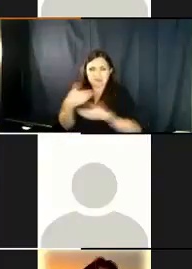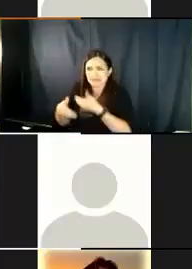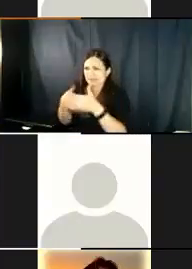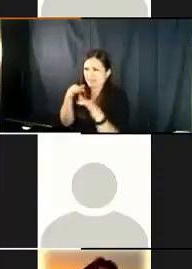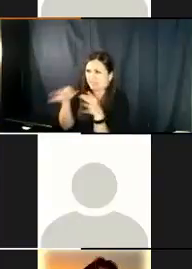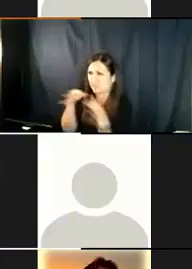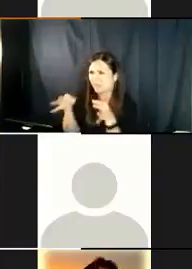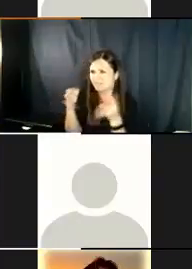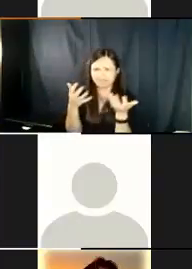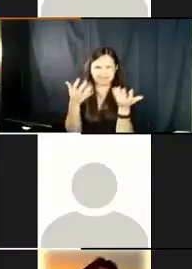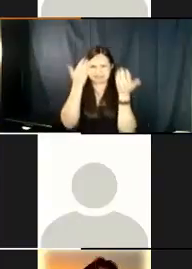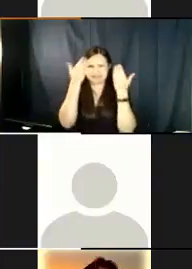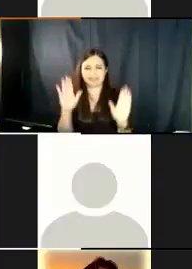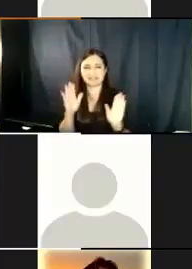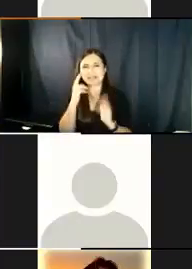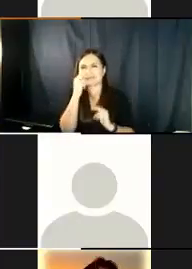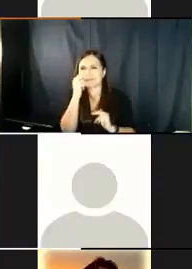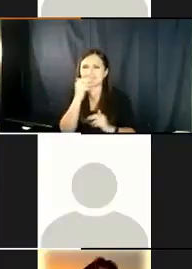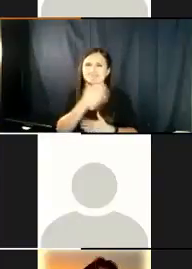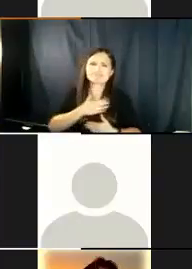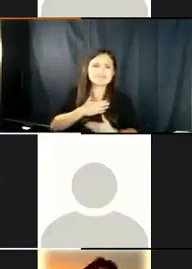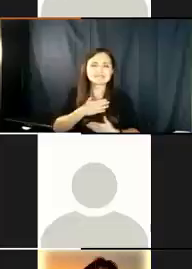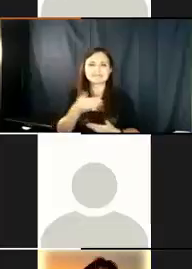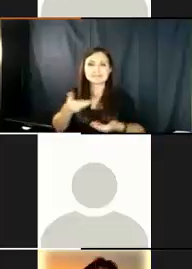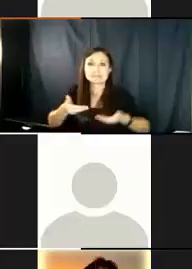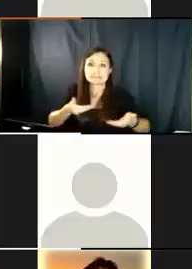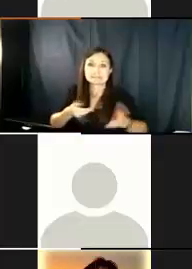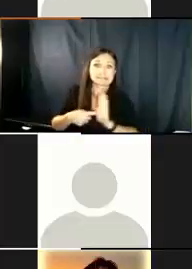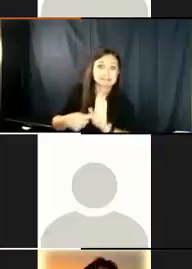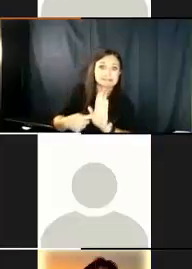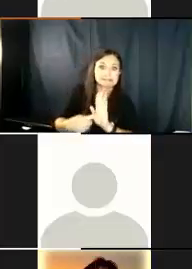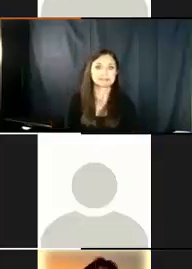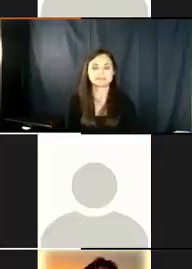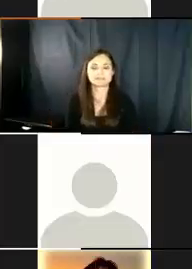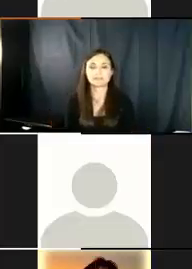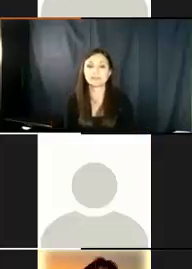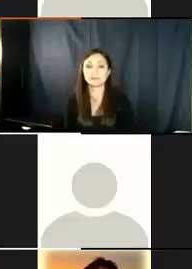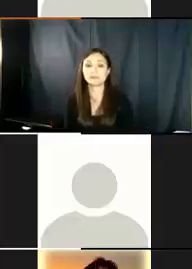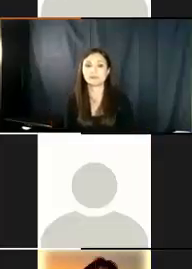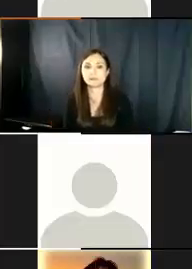And so that's just kind of a fun introduction.